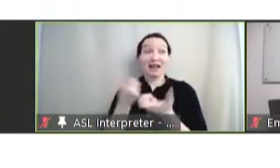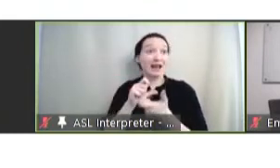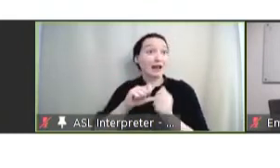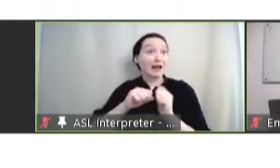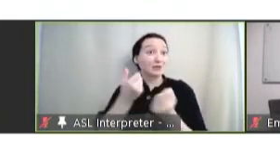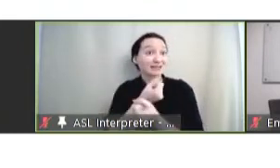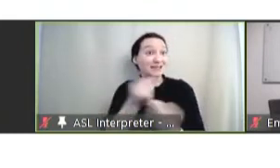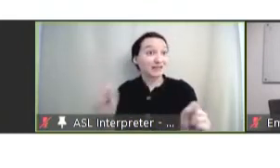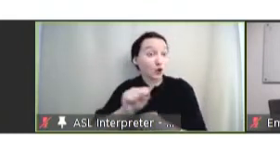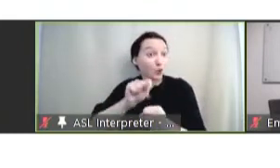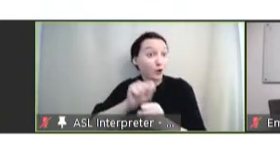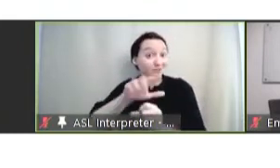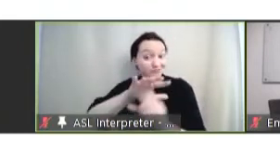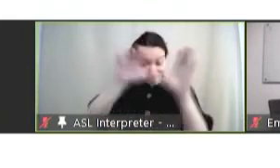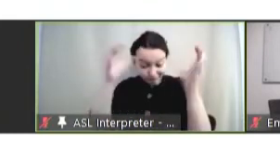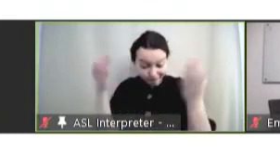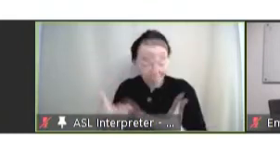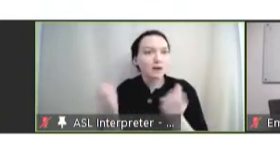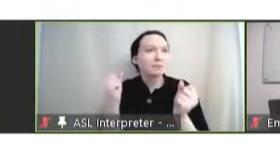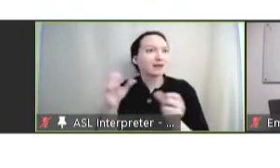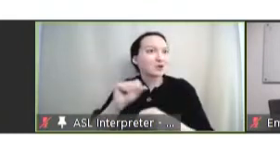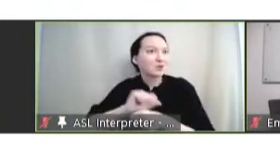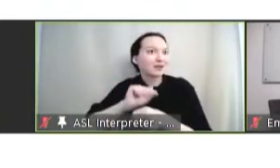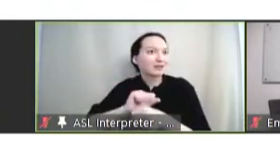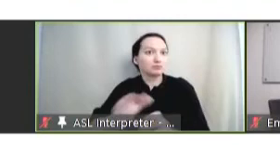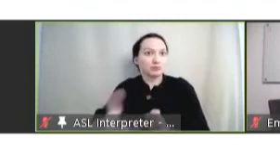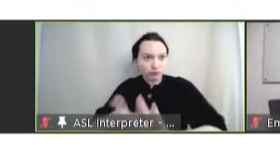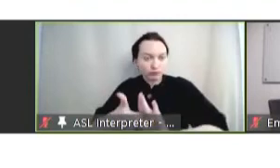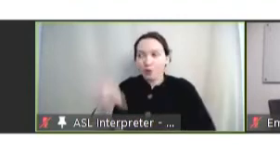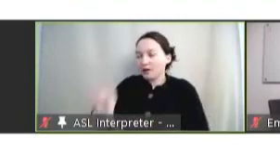in the workplace. And for many workplaces, they needed that requirement. They needed that